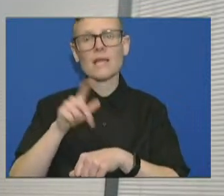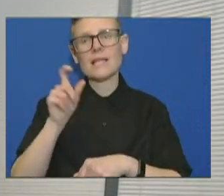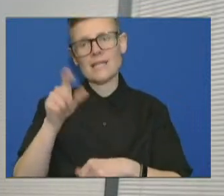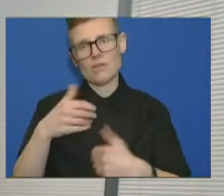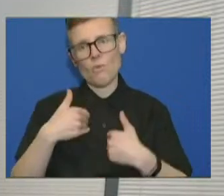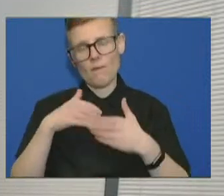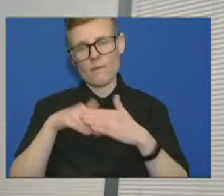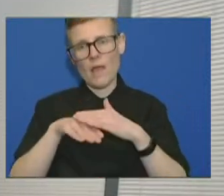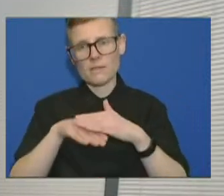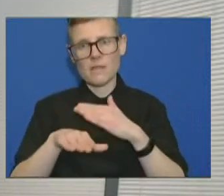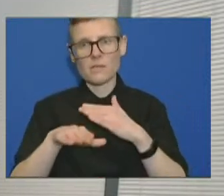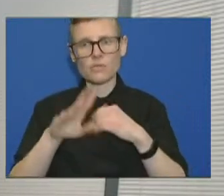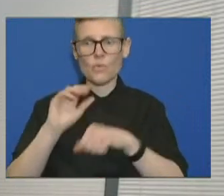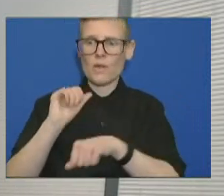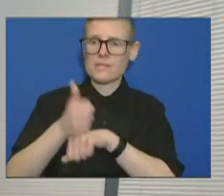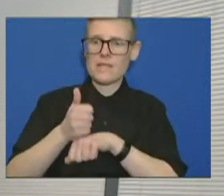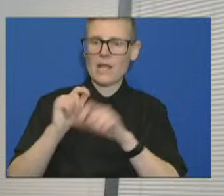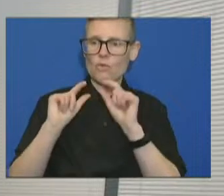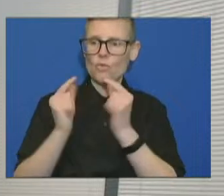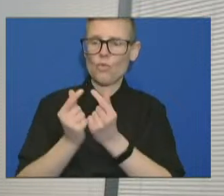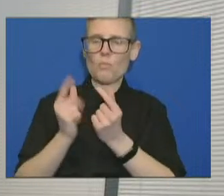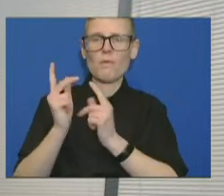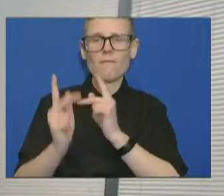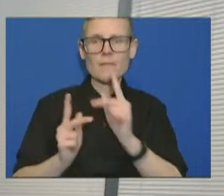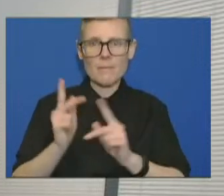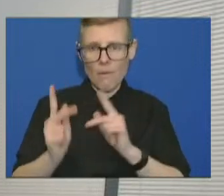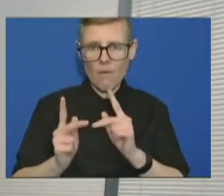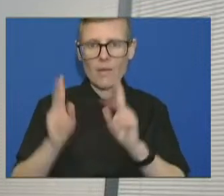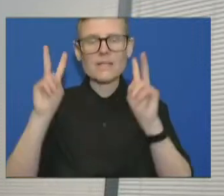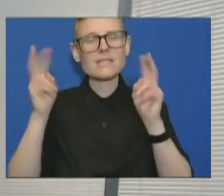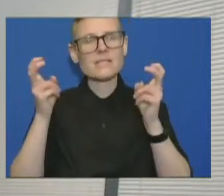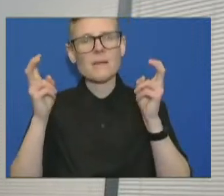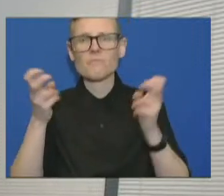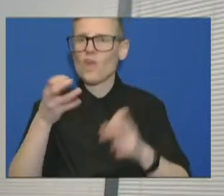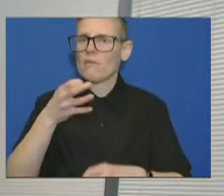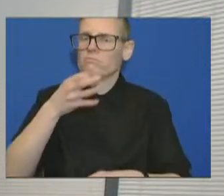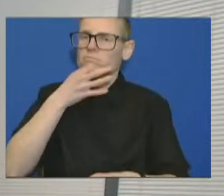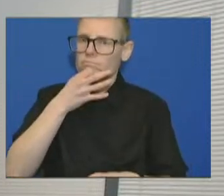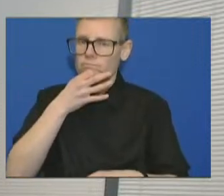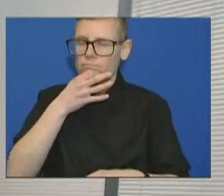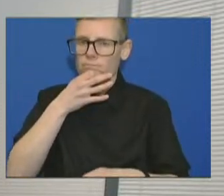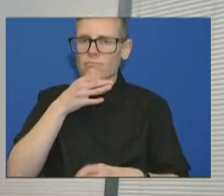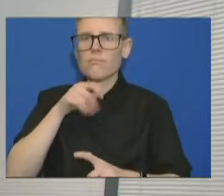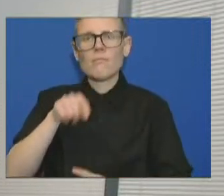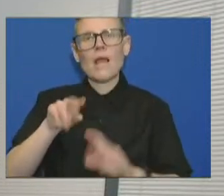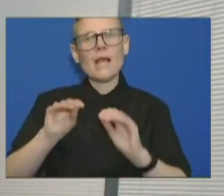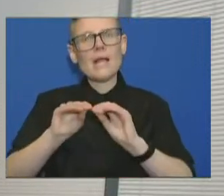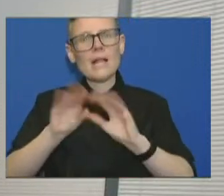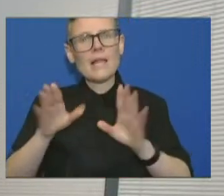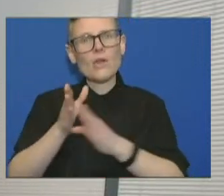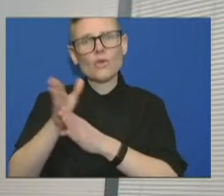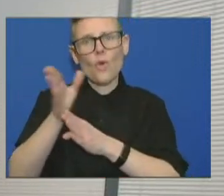end of the day, principals really do need to have access to